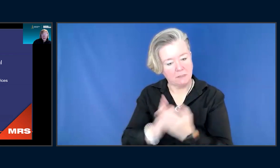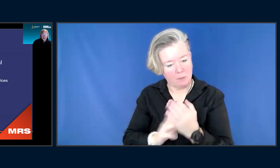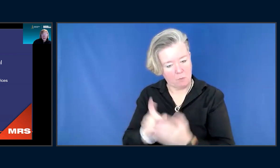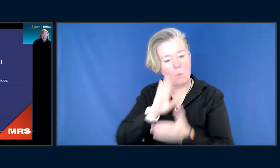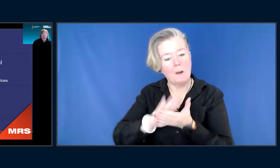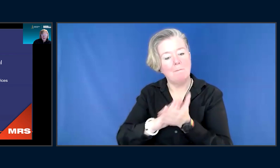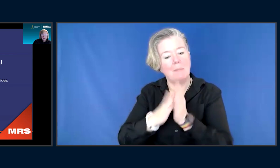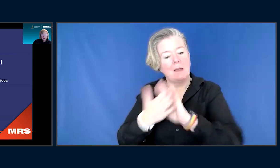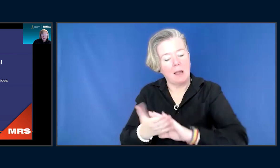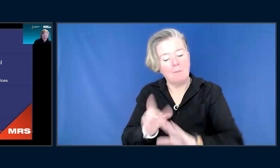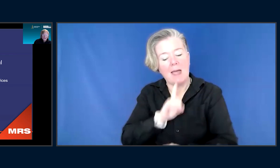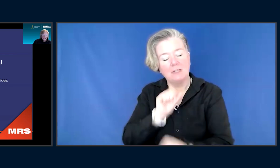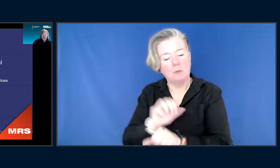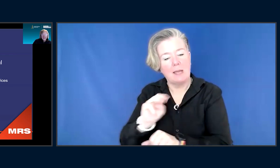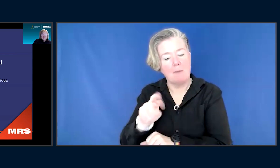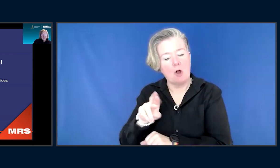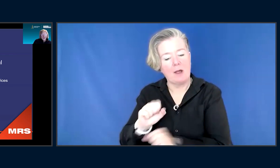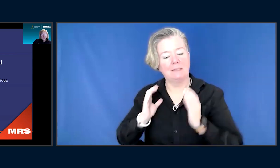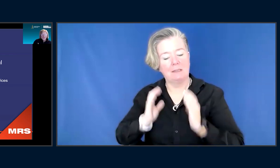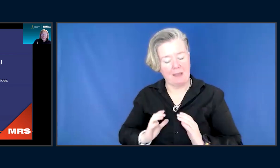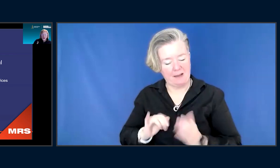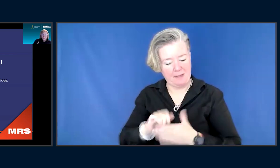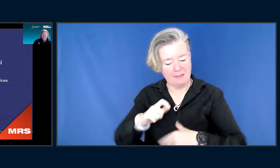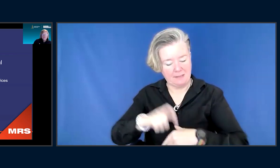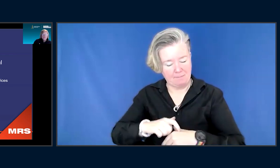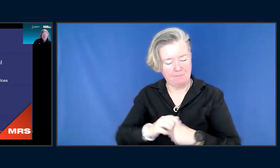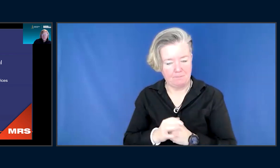And when somebody would become an actual MRS client.